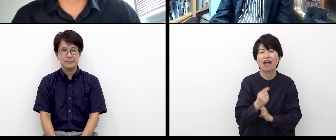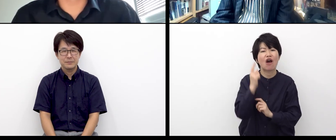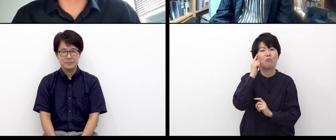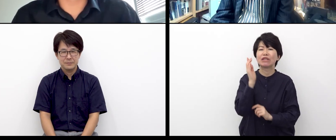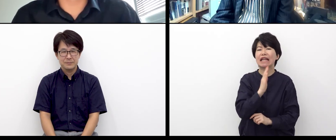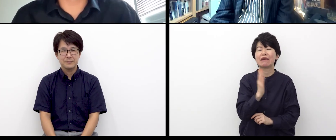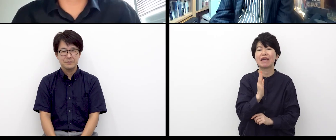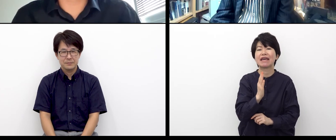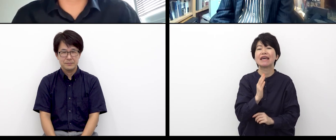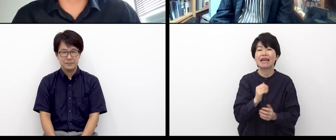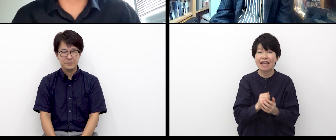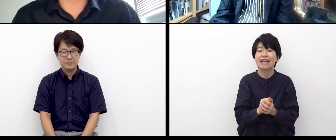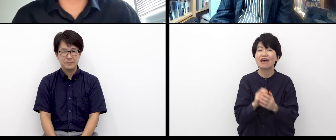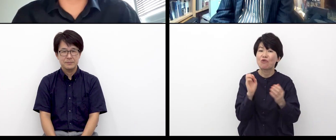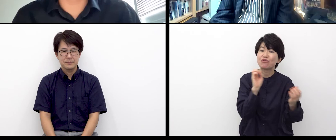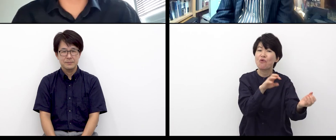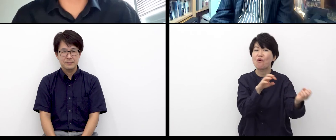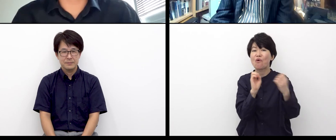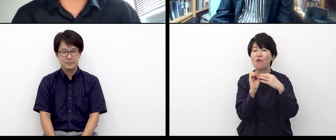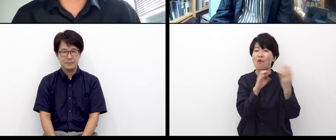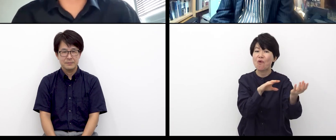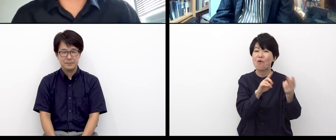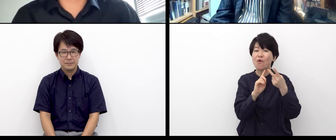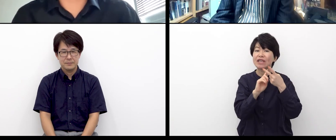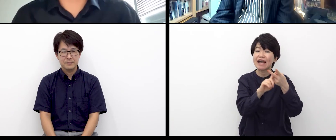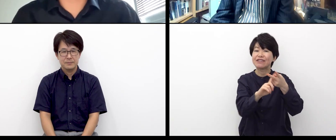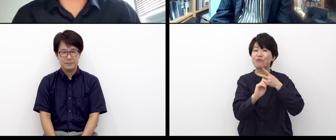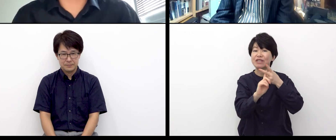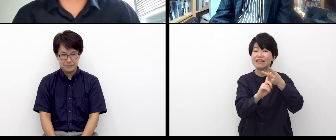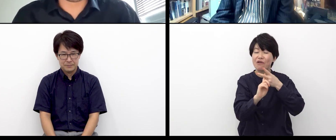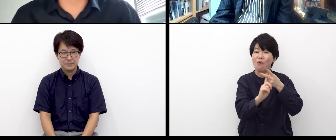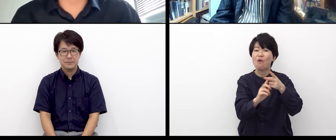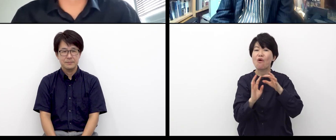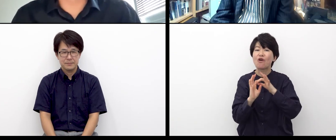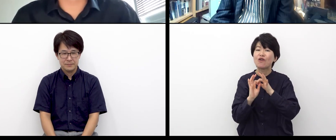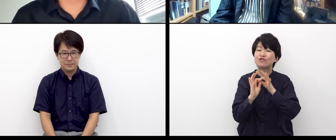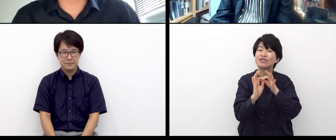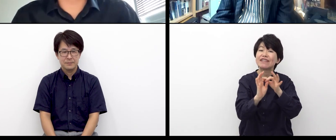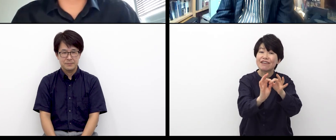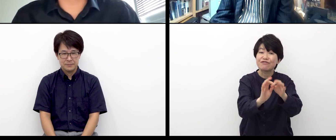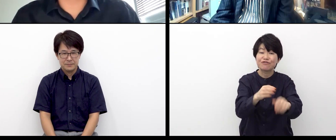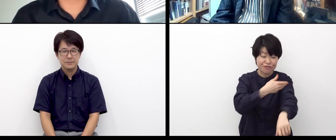Such a process is much more important.